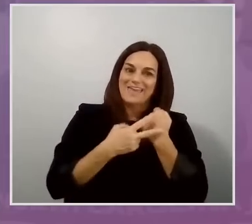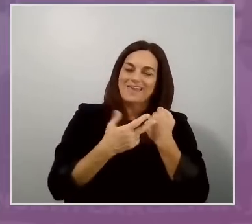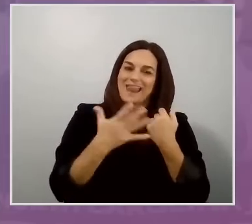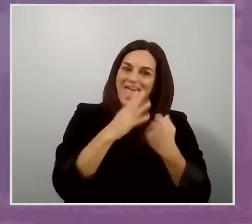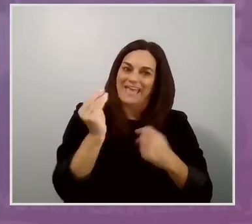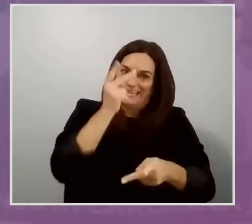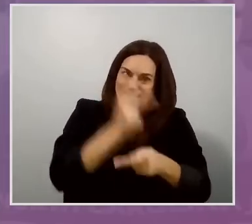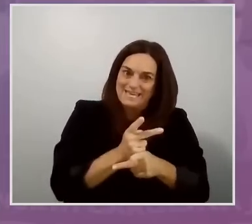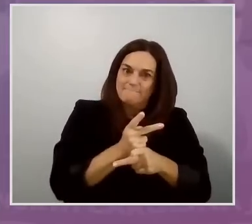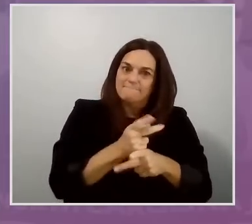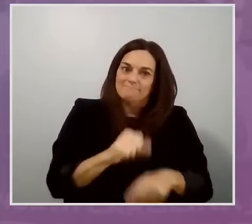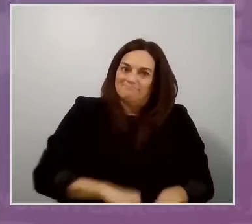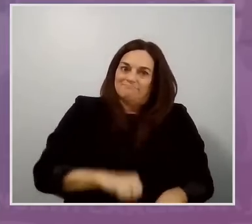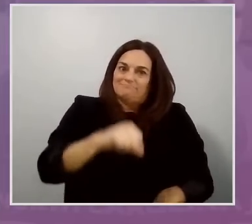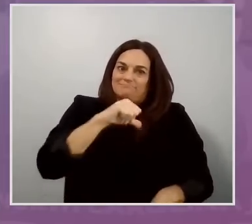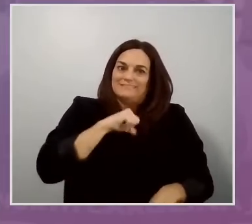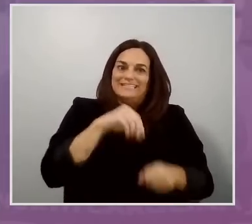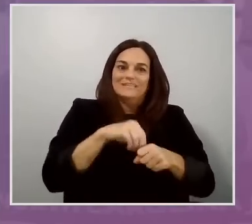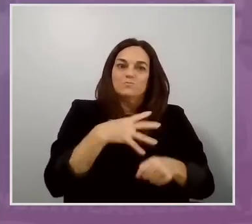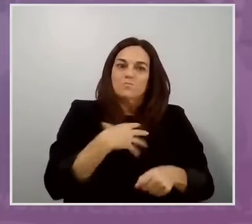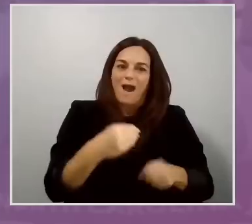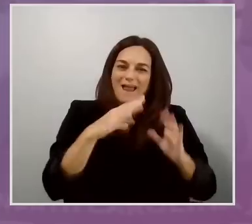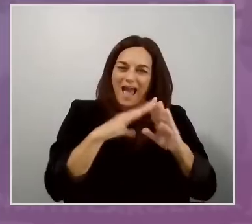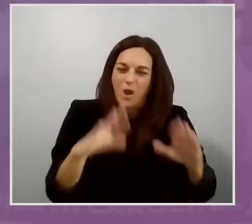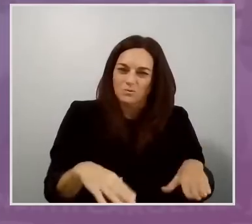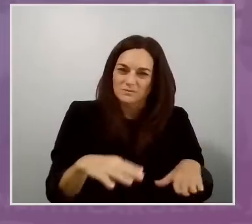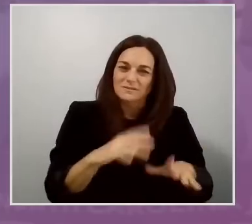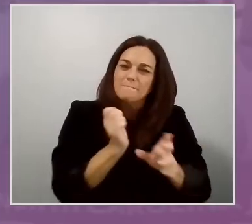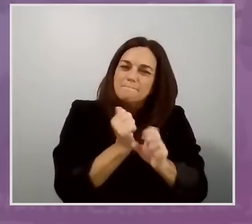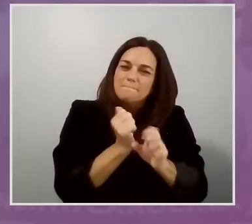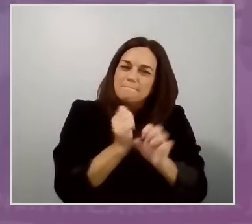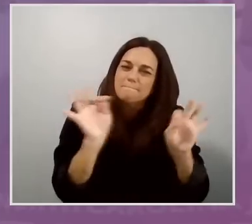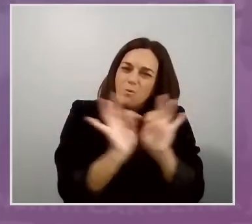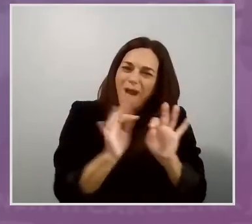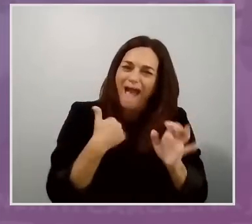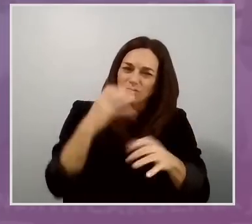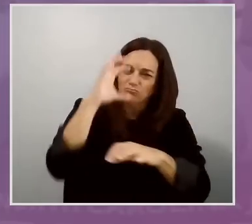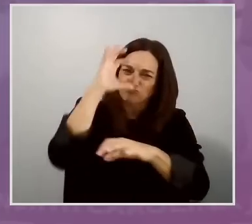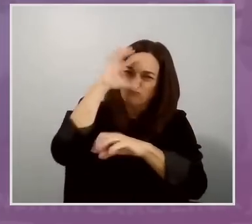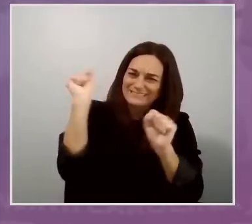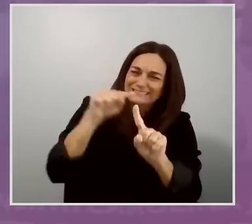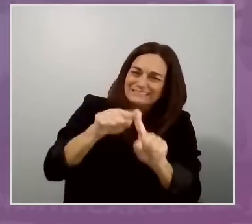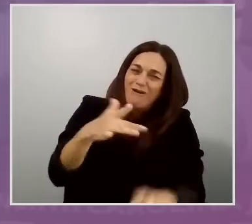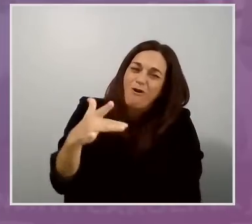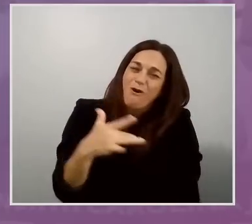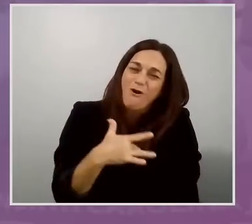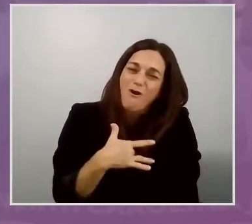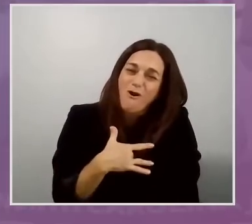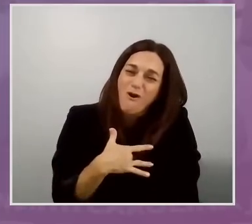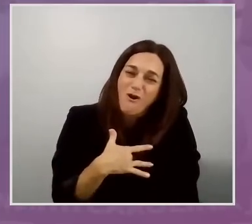AND DOING IT IN THE WAY WE RETAIN AND RETURN DIGNITY TO THE WHITE HOUSE.